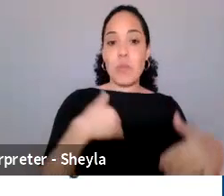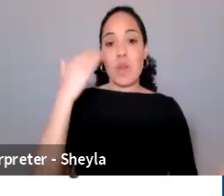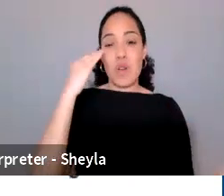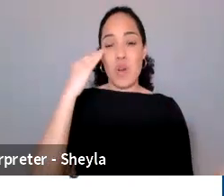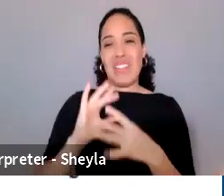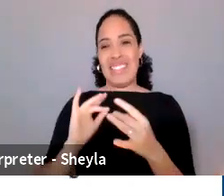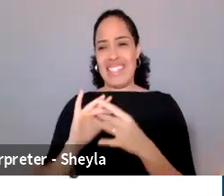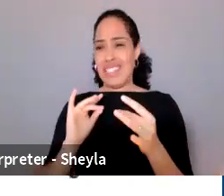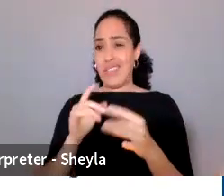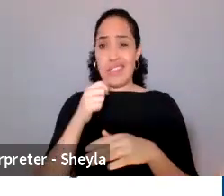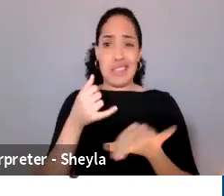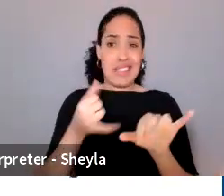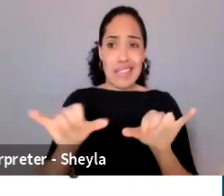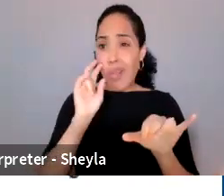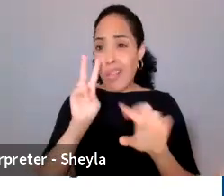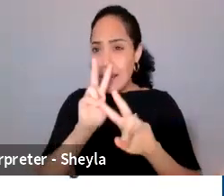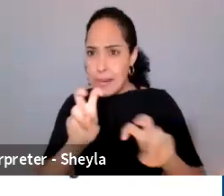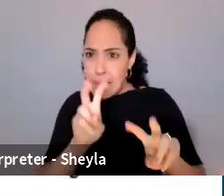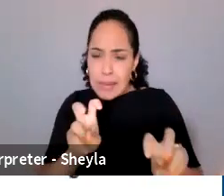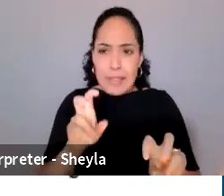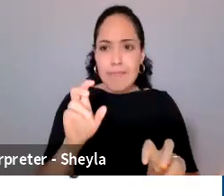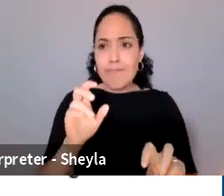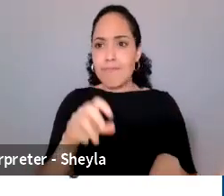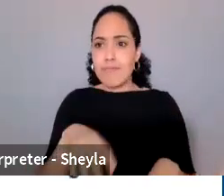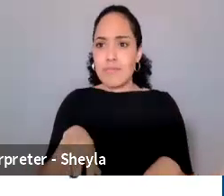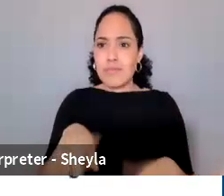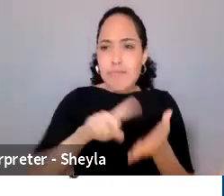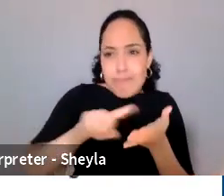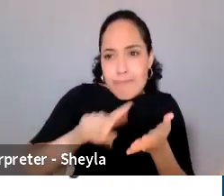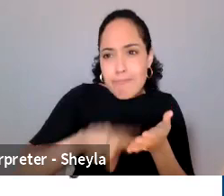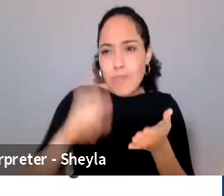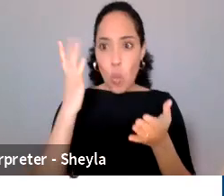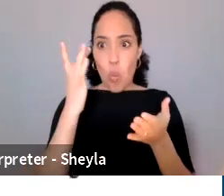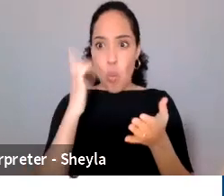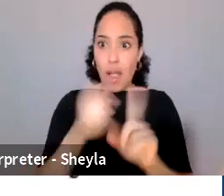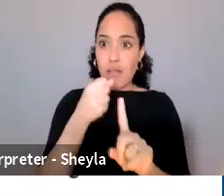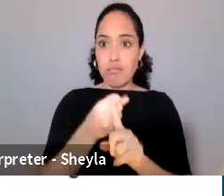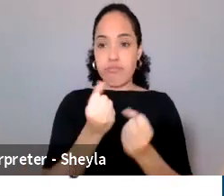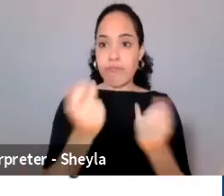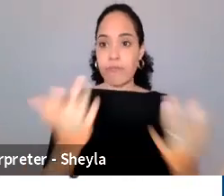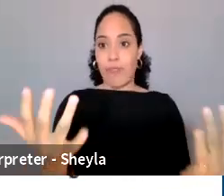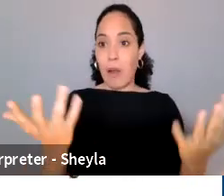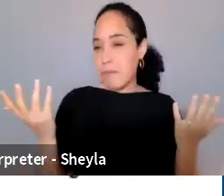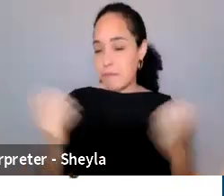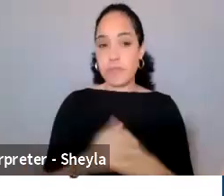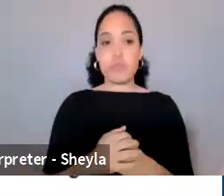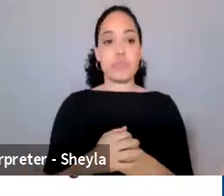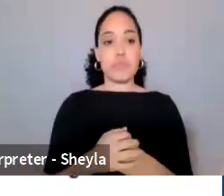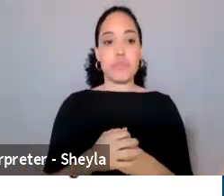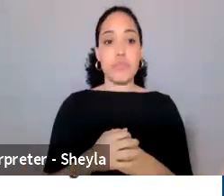cause are so under investigation and you'll see on here it says that 36 percent of the fire was